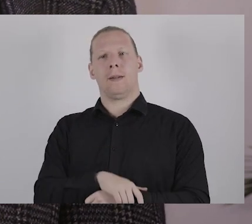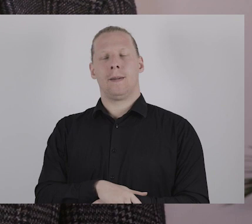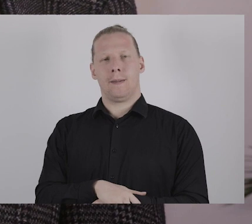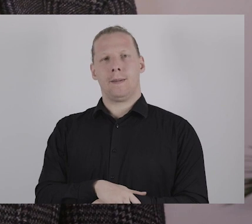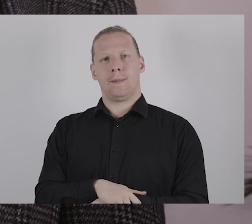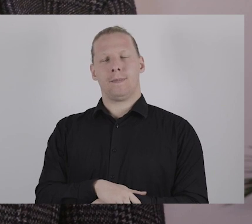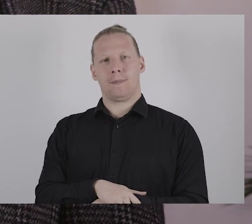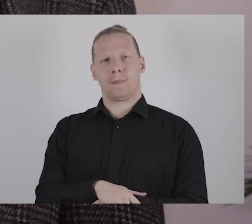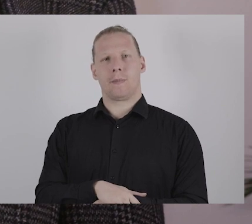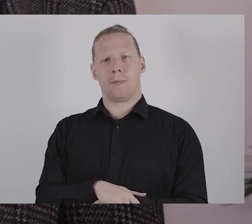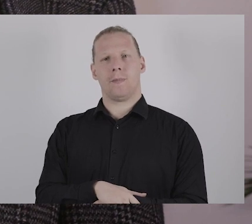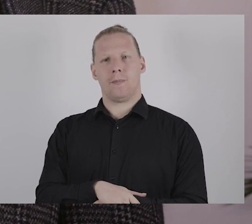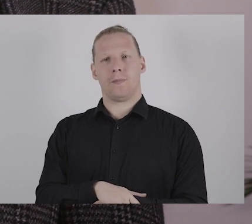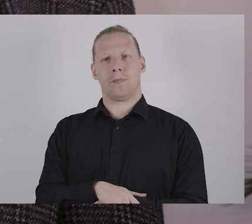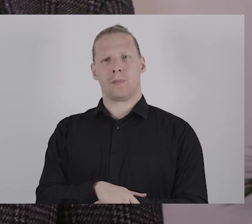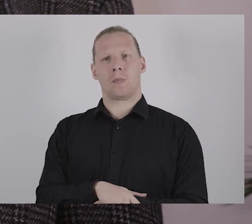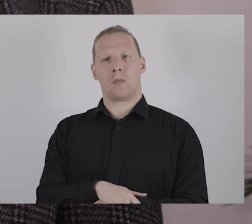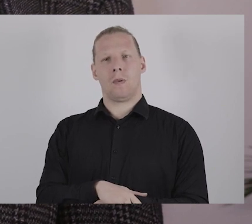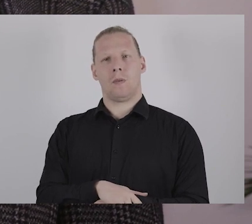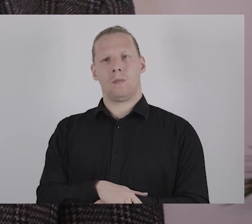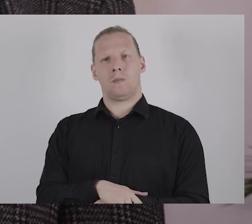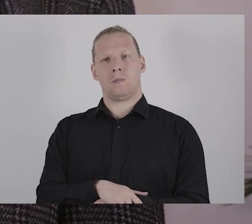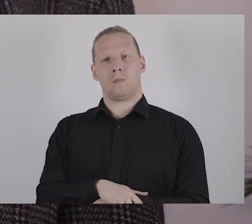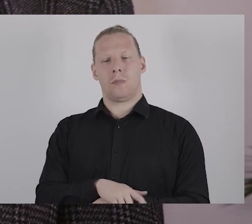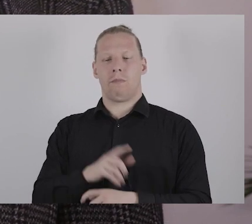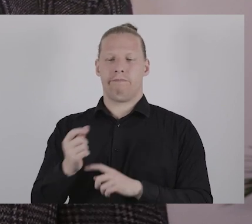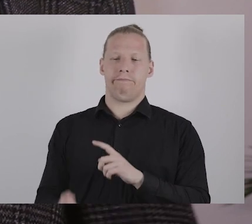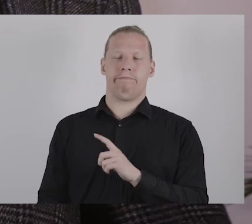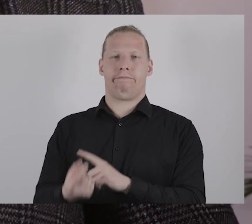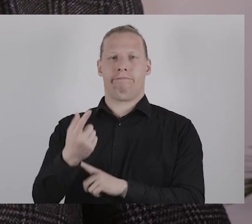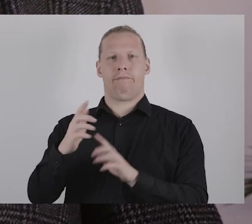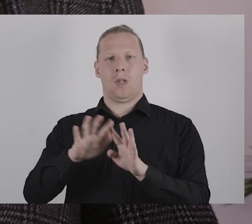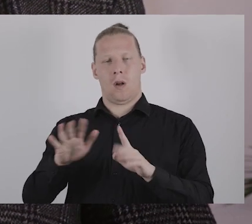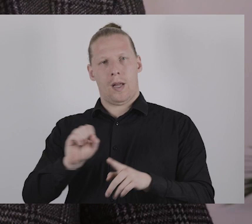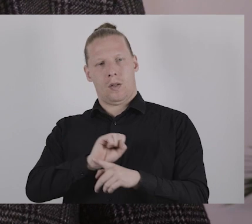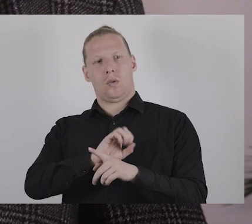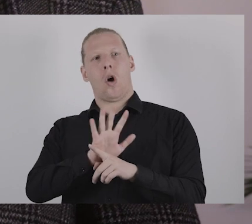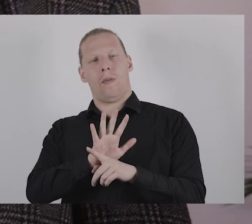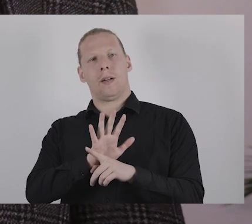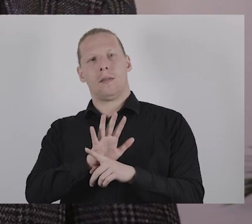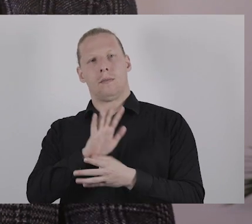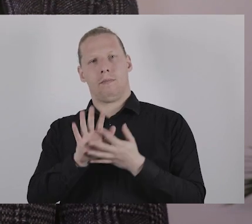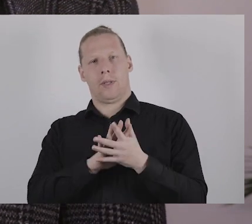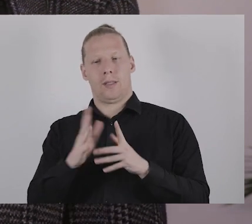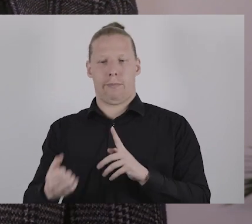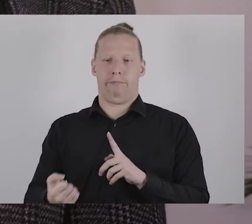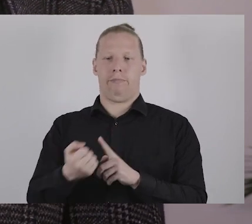It's not until something like this... that just brings a whole country...